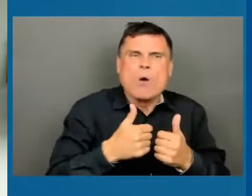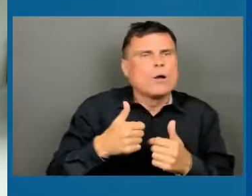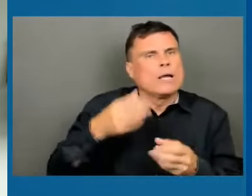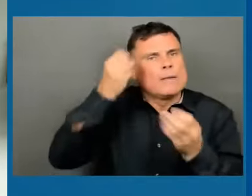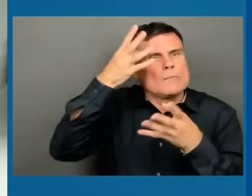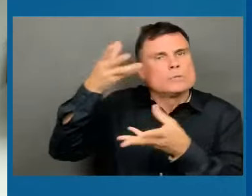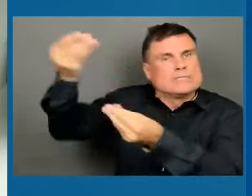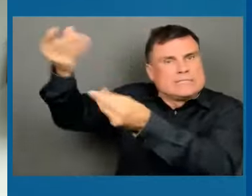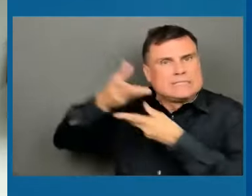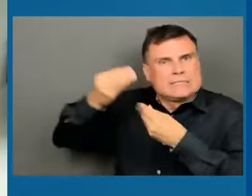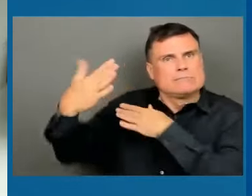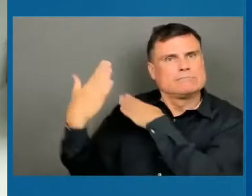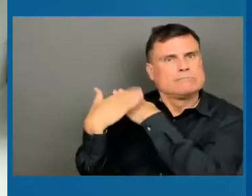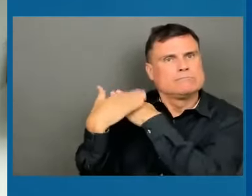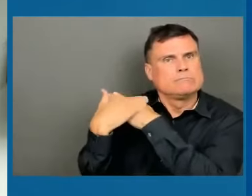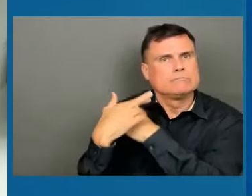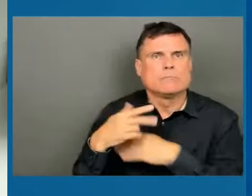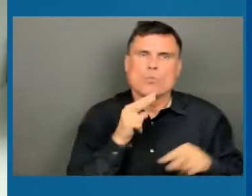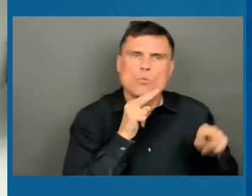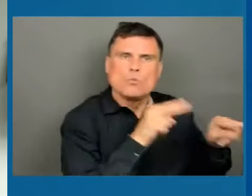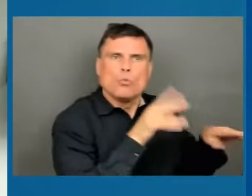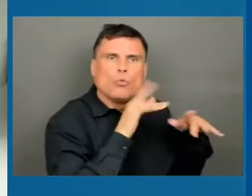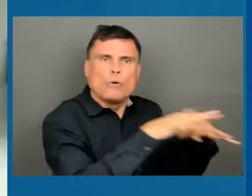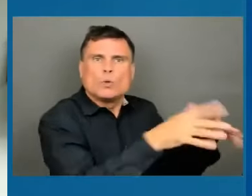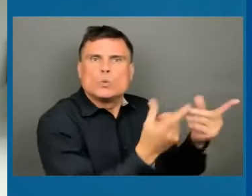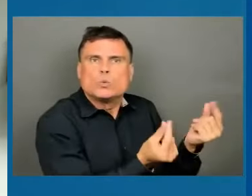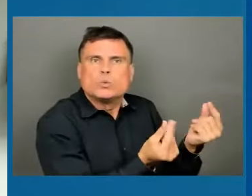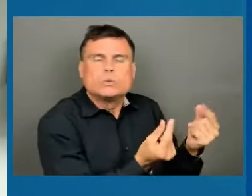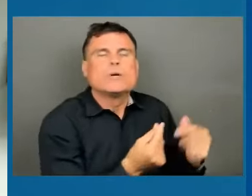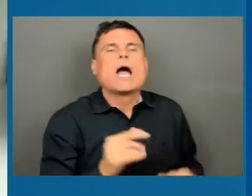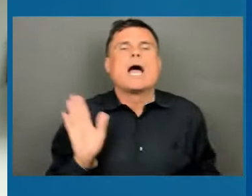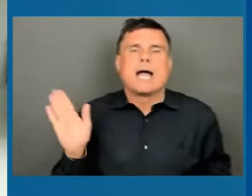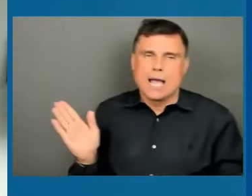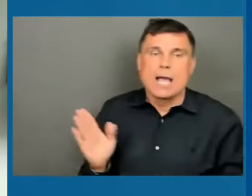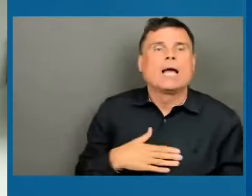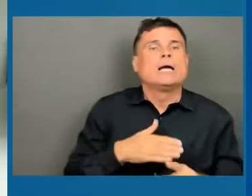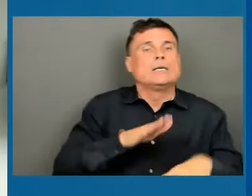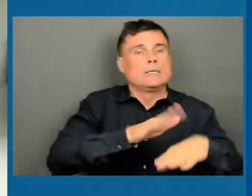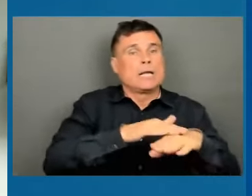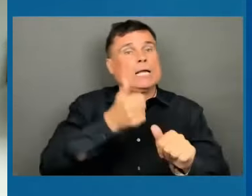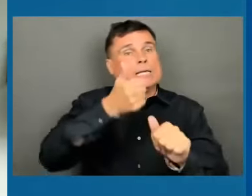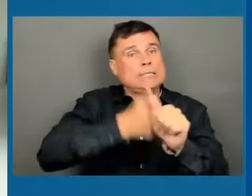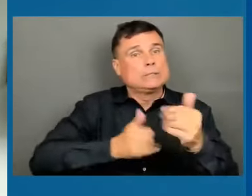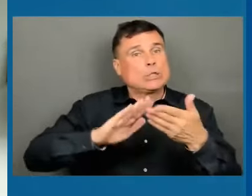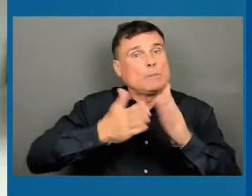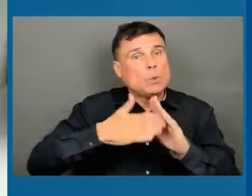to look at. So preparedness manuals that we have on the MBC website,